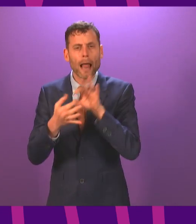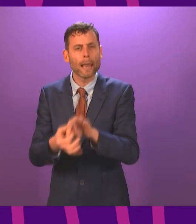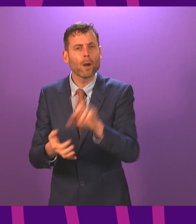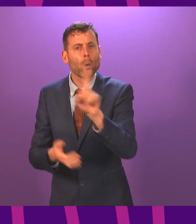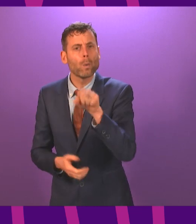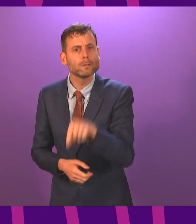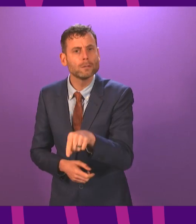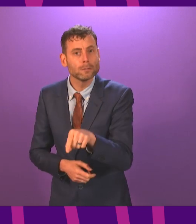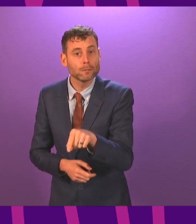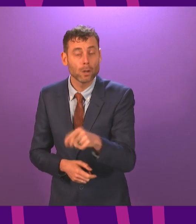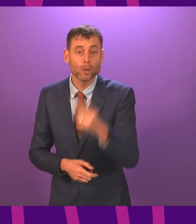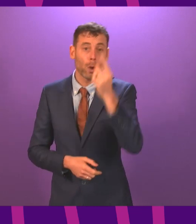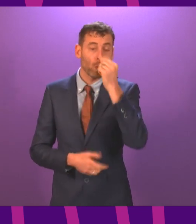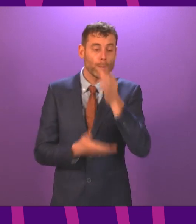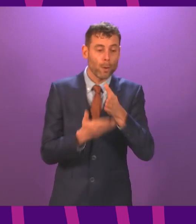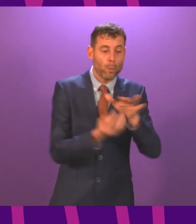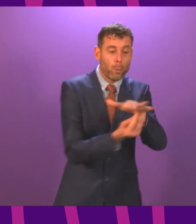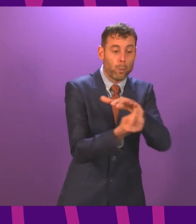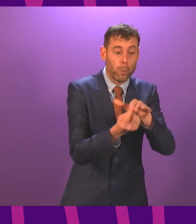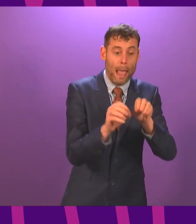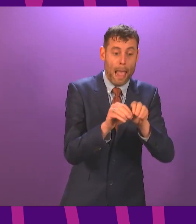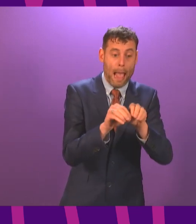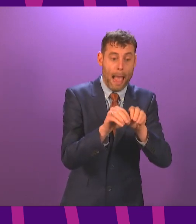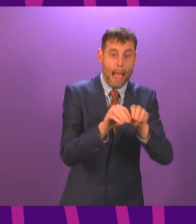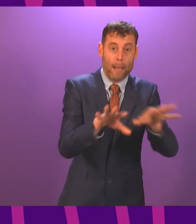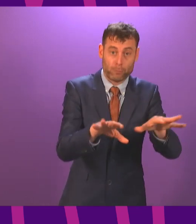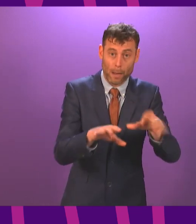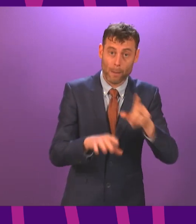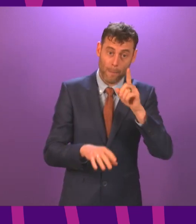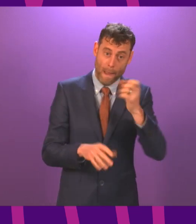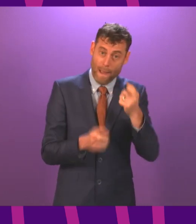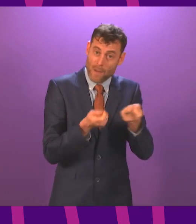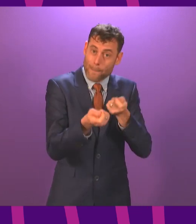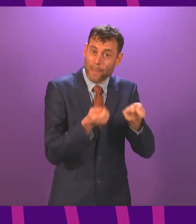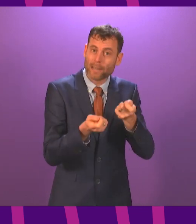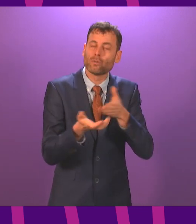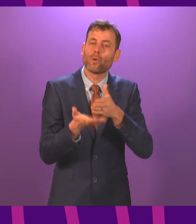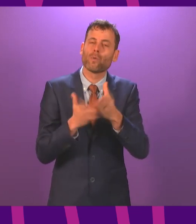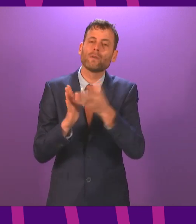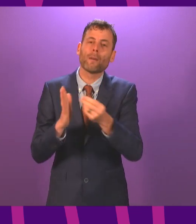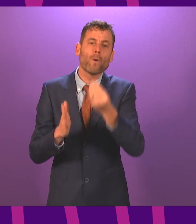are driven by specific outbreaks that are being actively managed within food processing